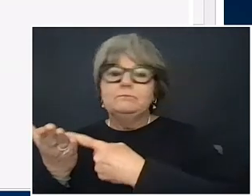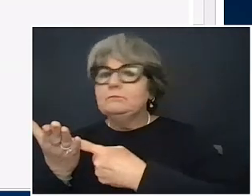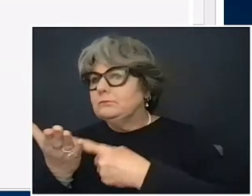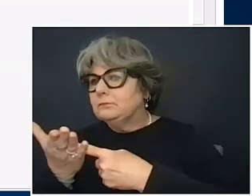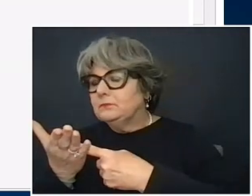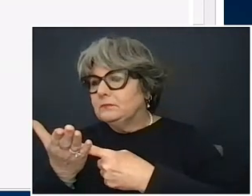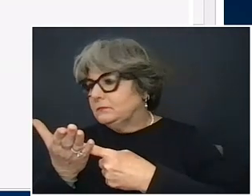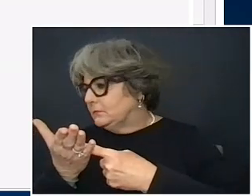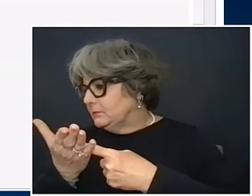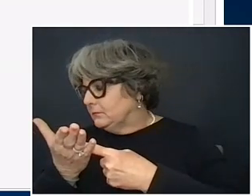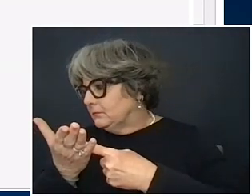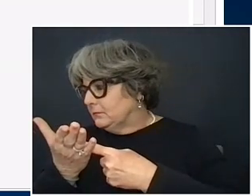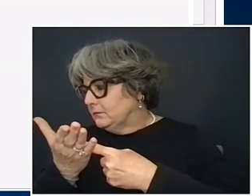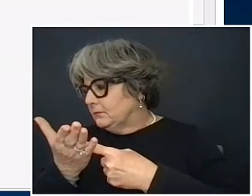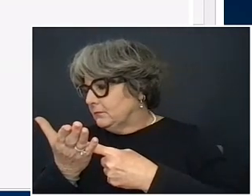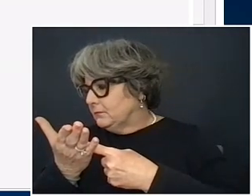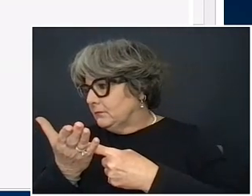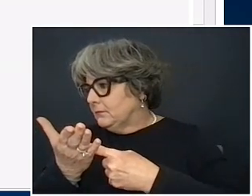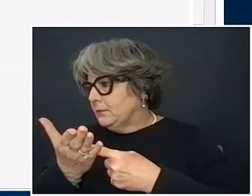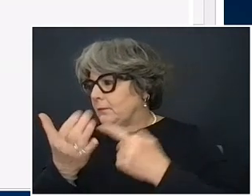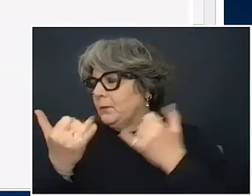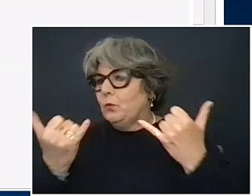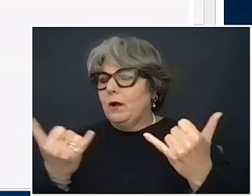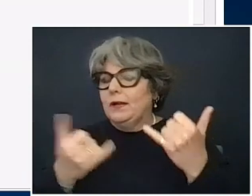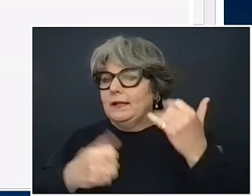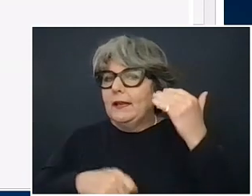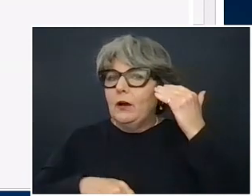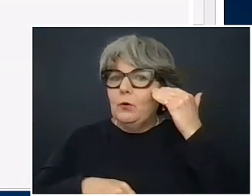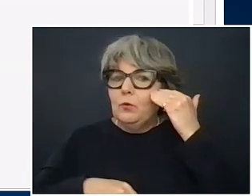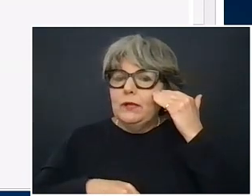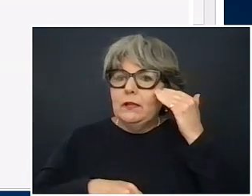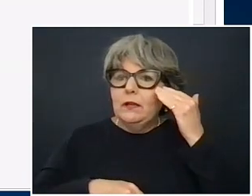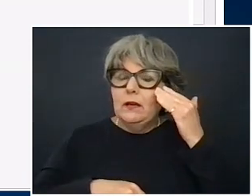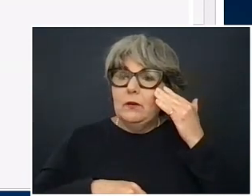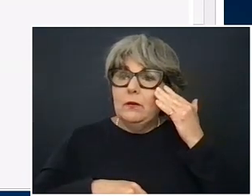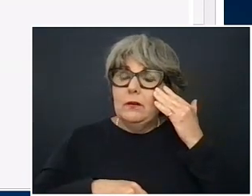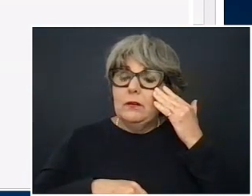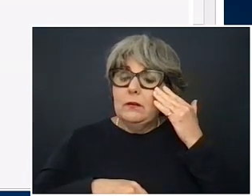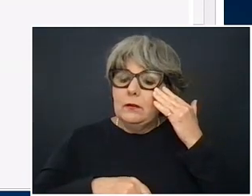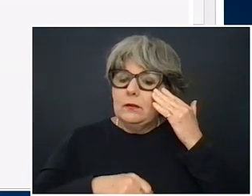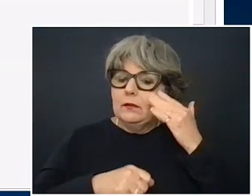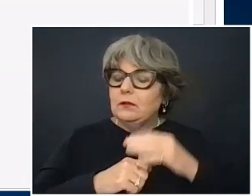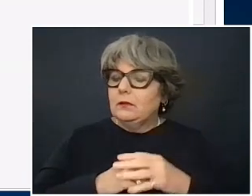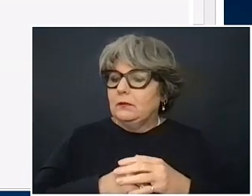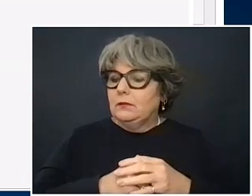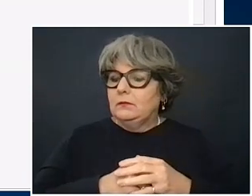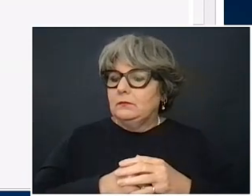But we know right now that, you know, most